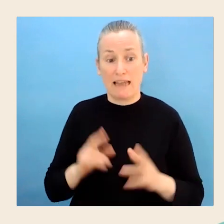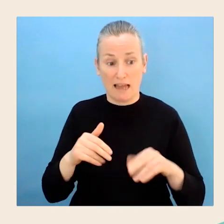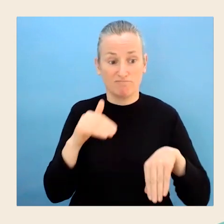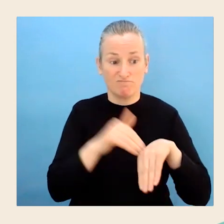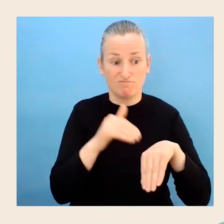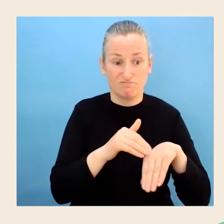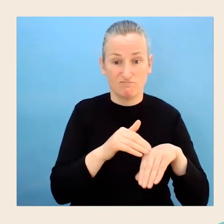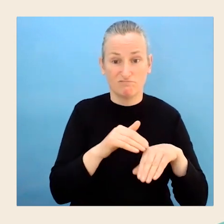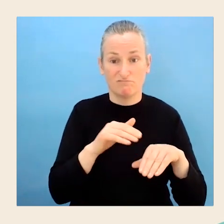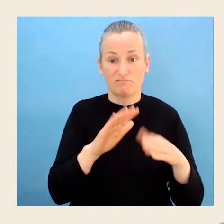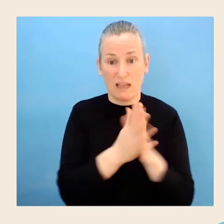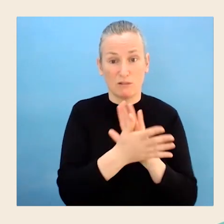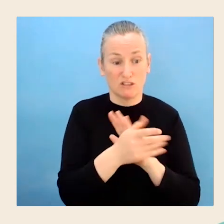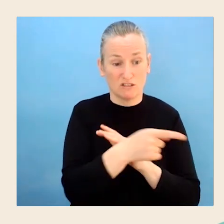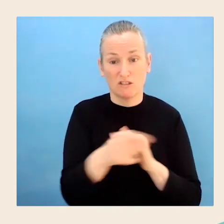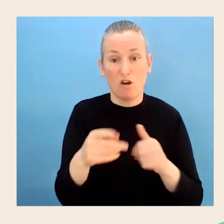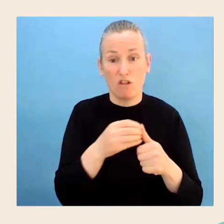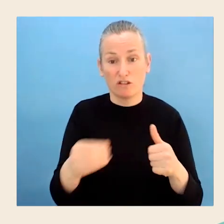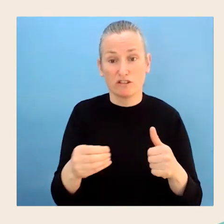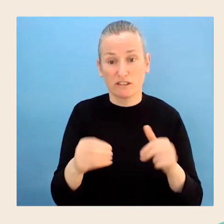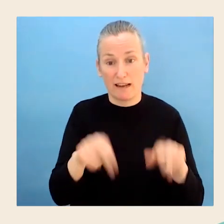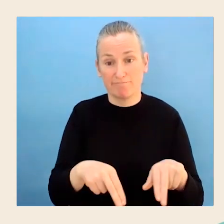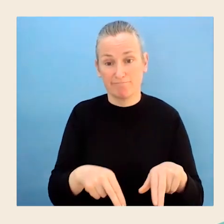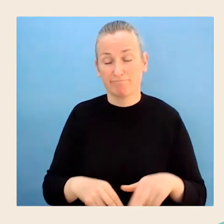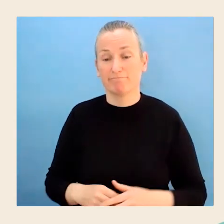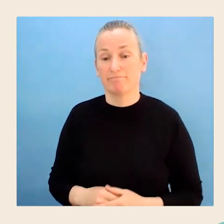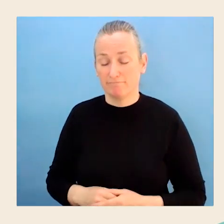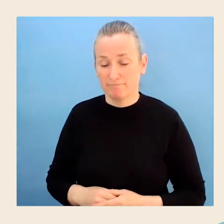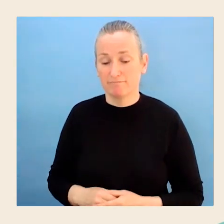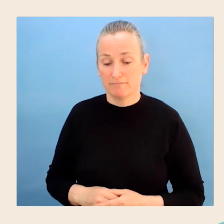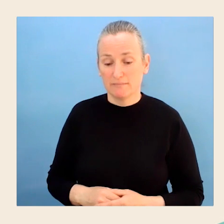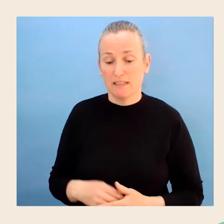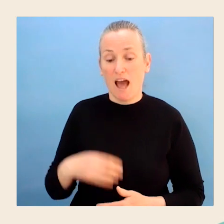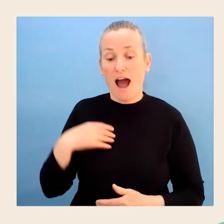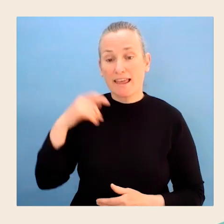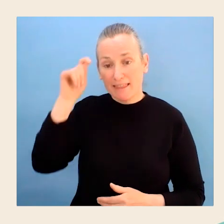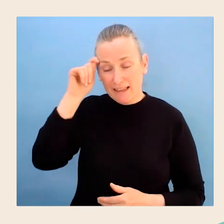And I think if you don't value the wisdom